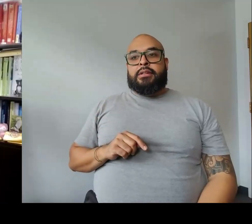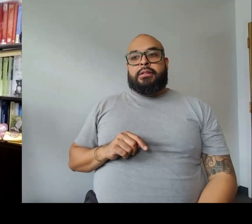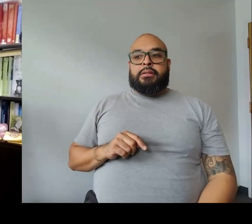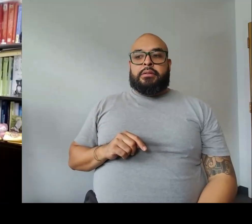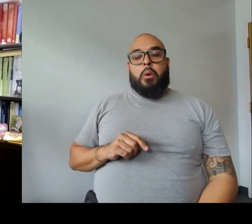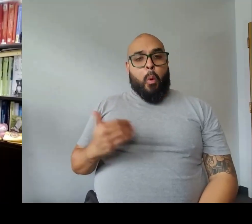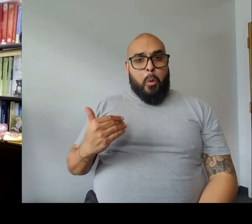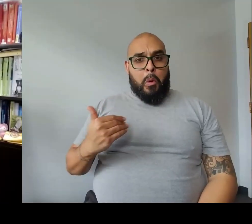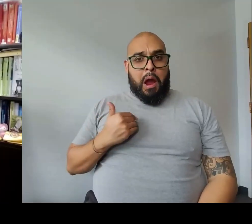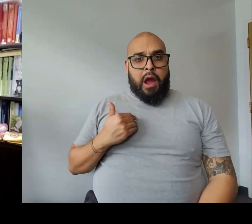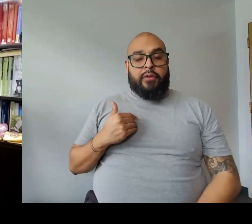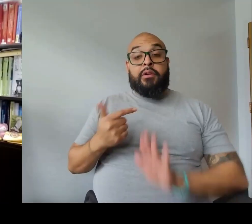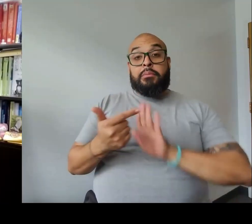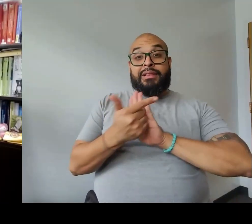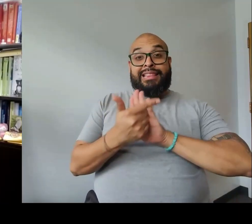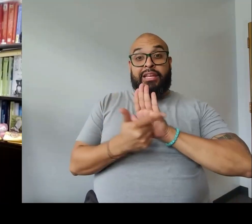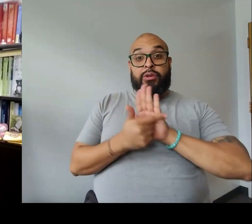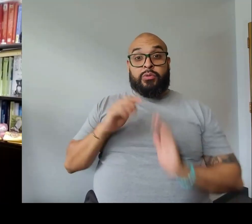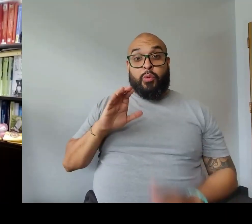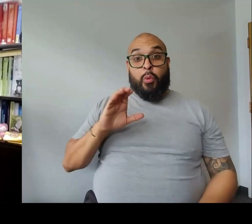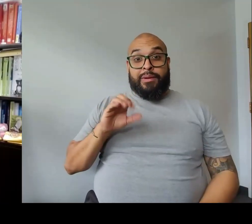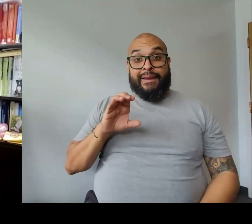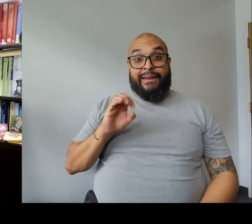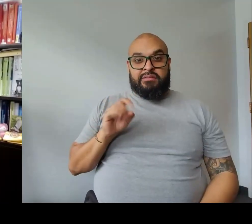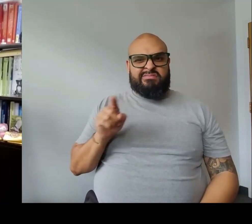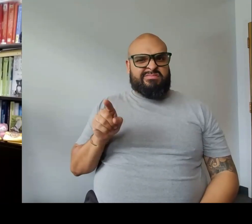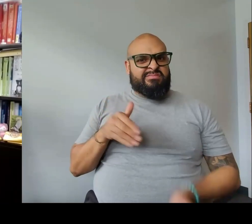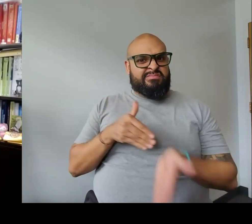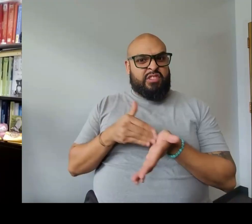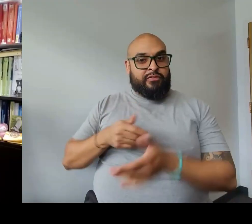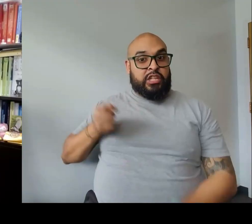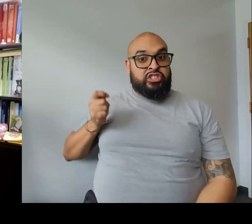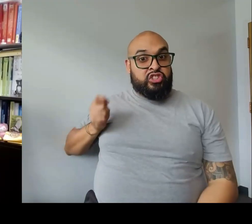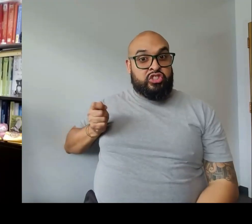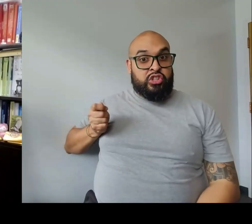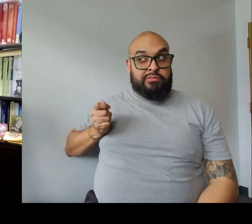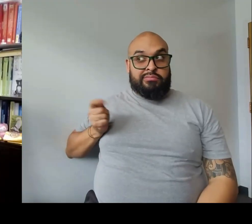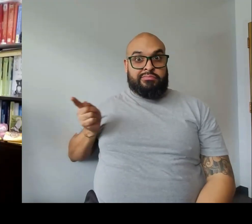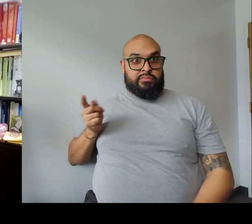like legal cases, oftentimes the judges, they're really looking at observations.